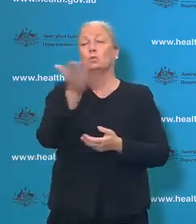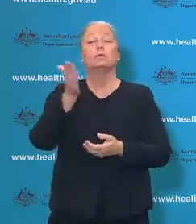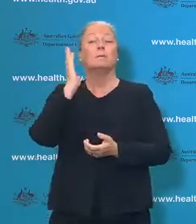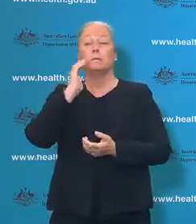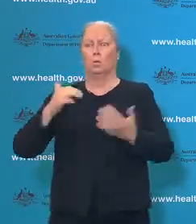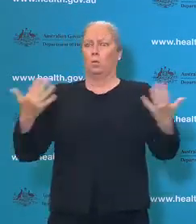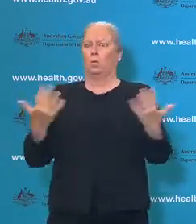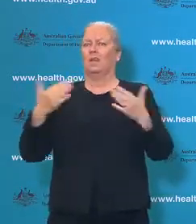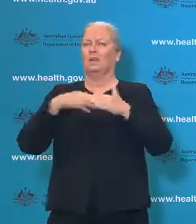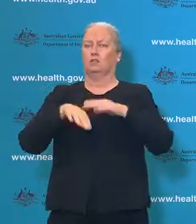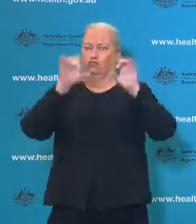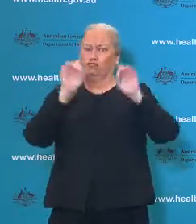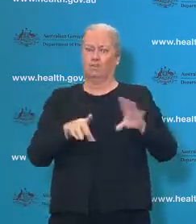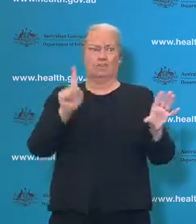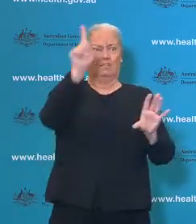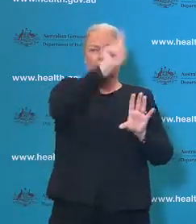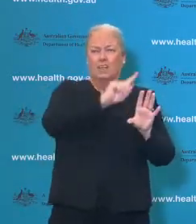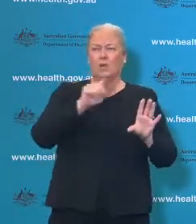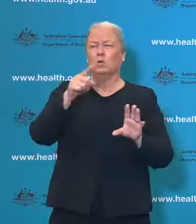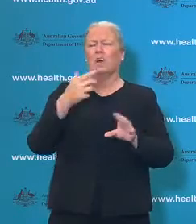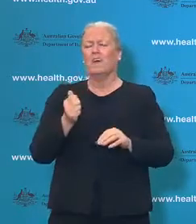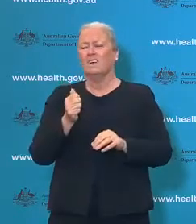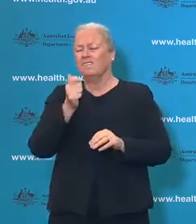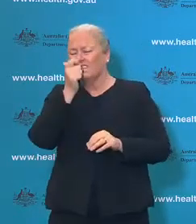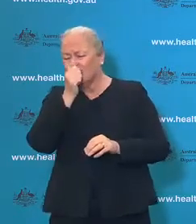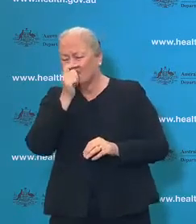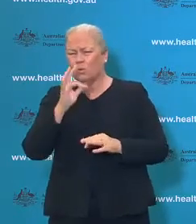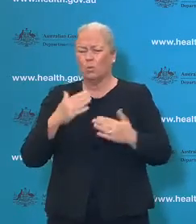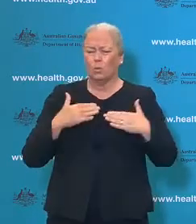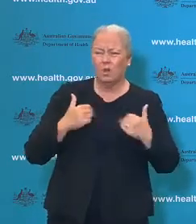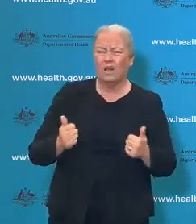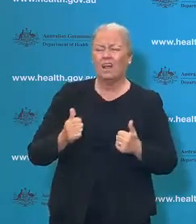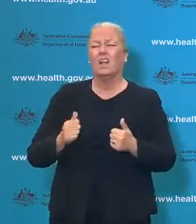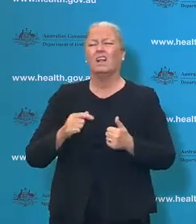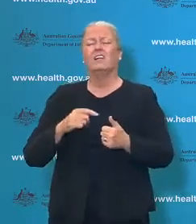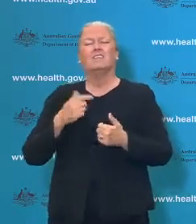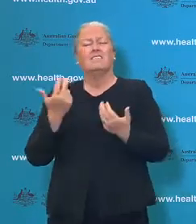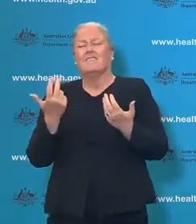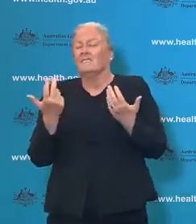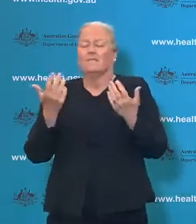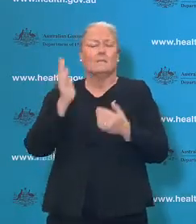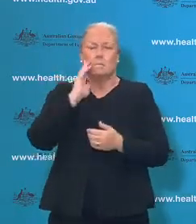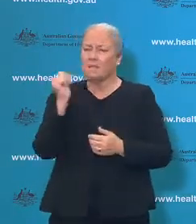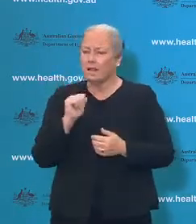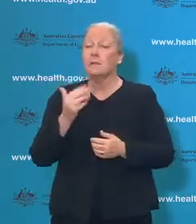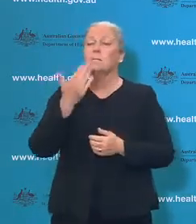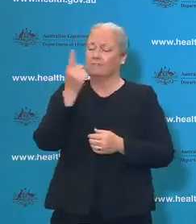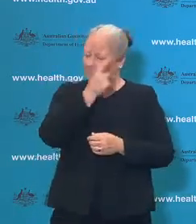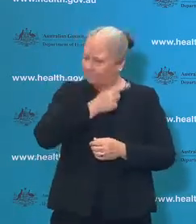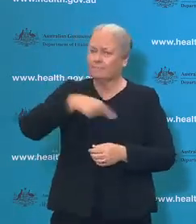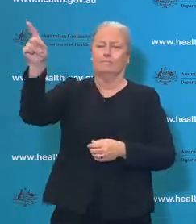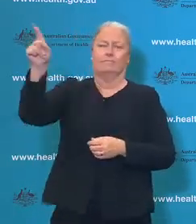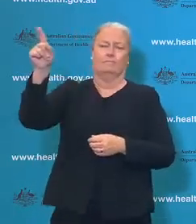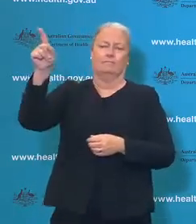if you have symptoms of fever or flu or cold please arrange to get tested. The